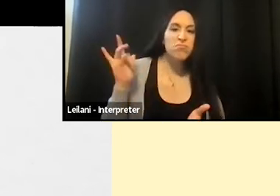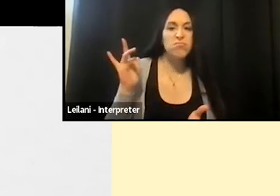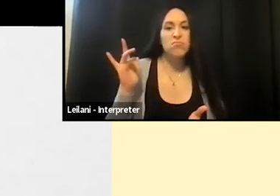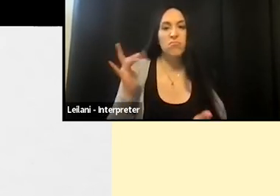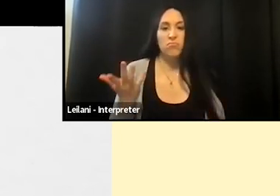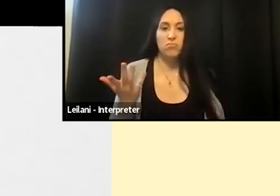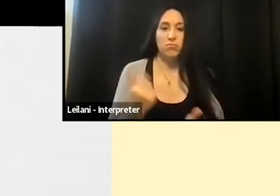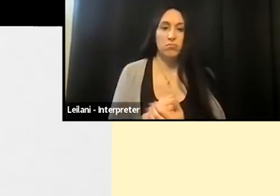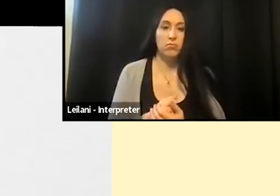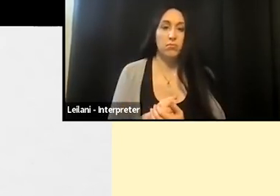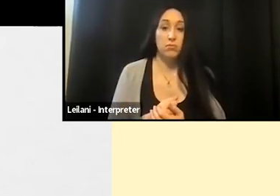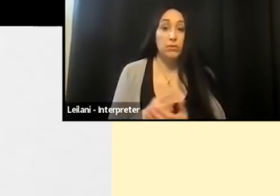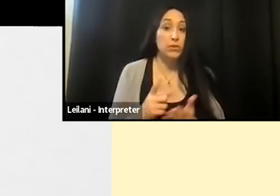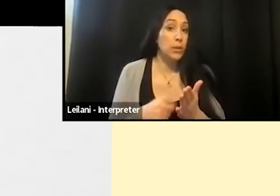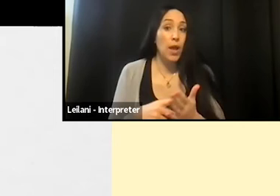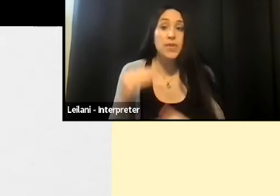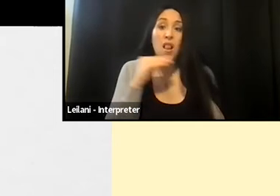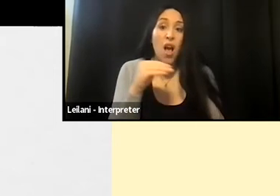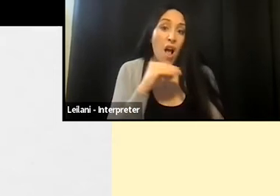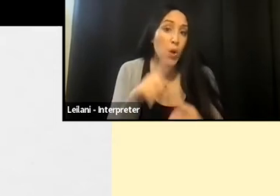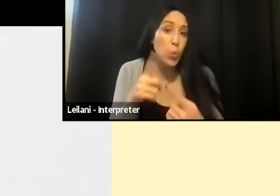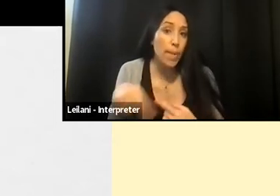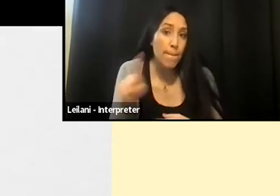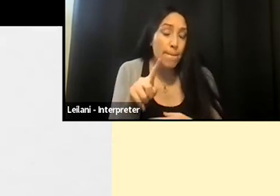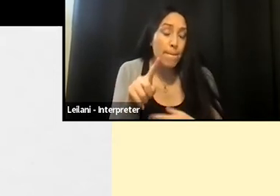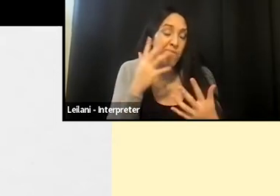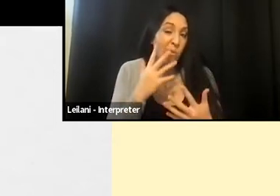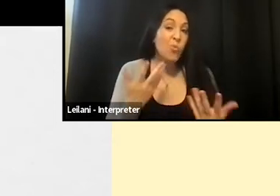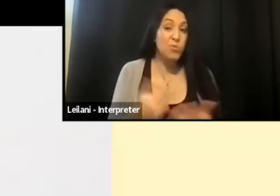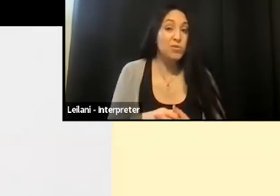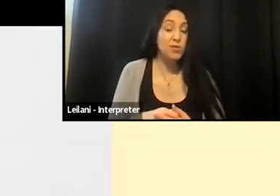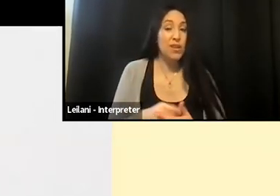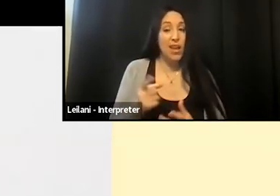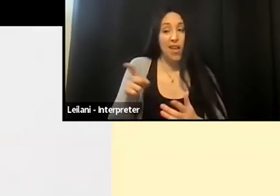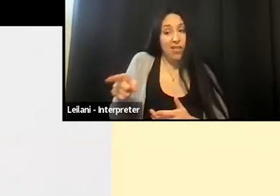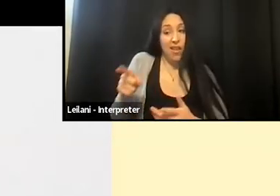sometimes being lied to, unfortunately, and not knowing their rights or how to defend themselves.